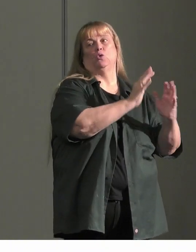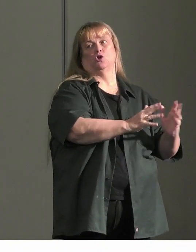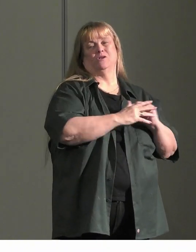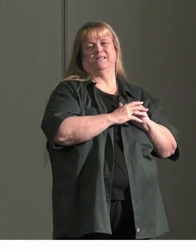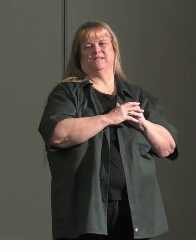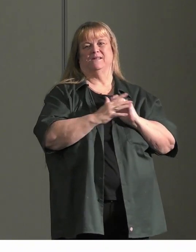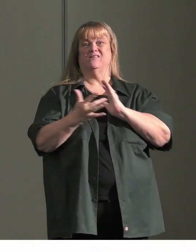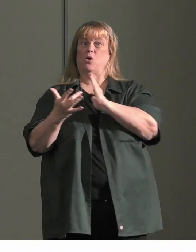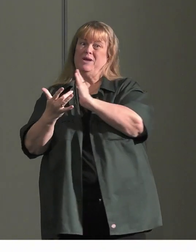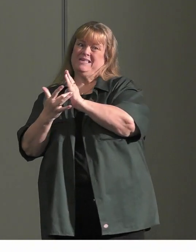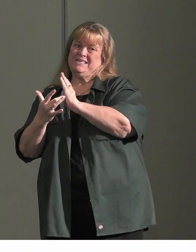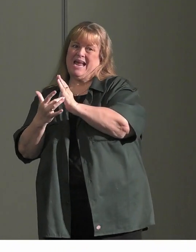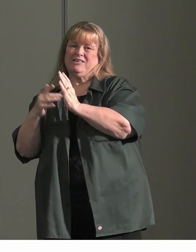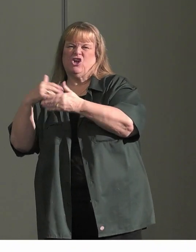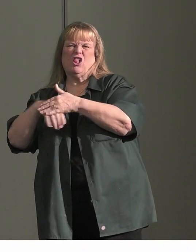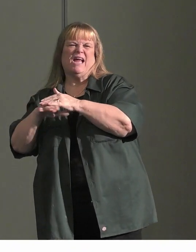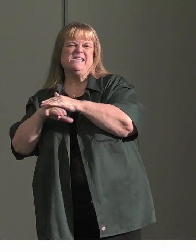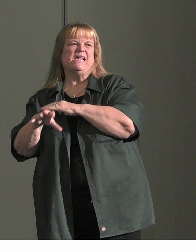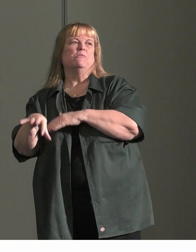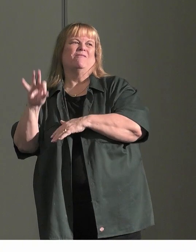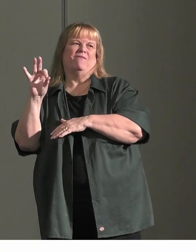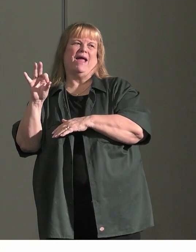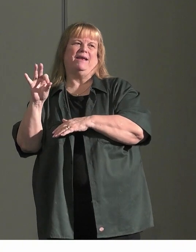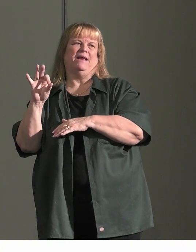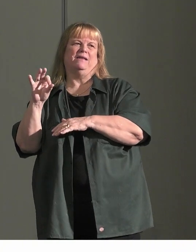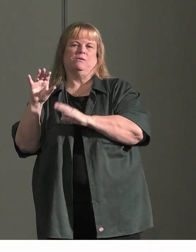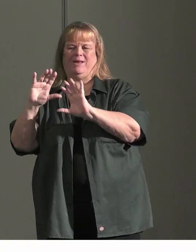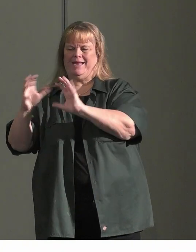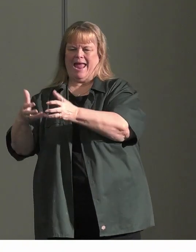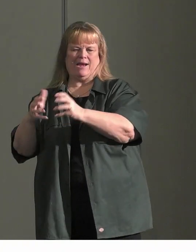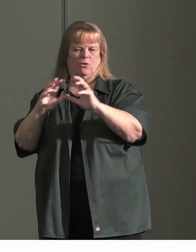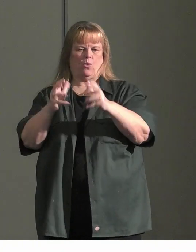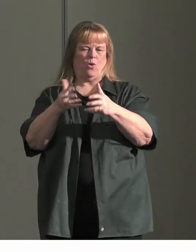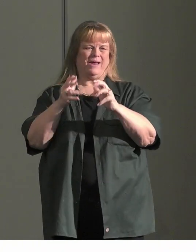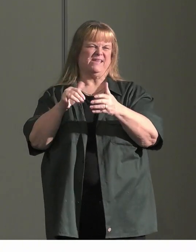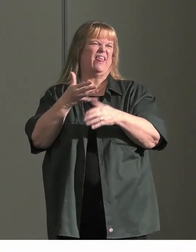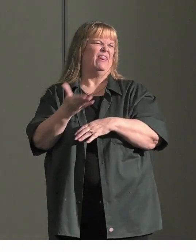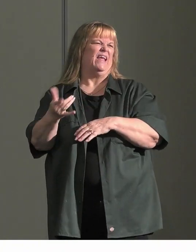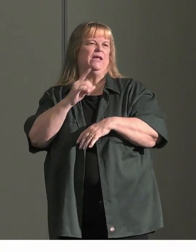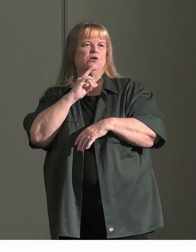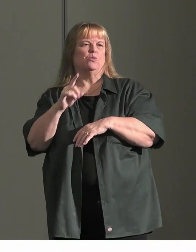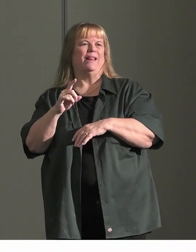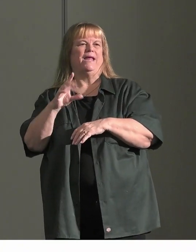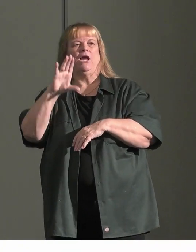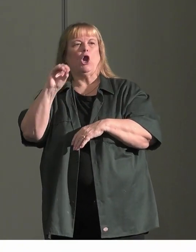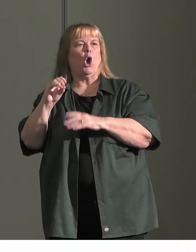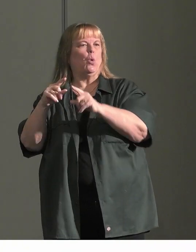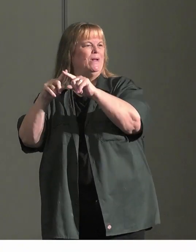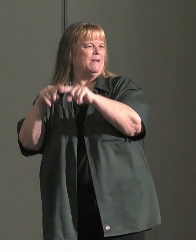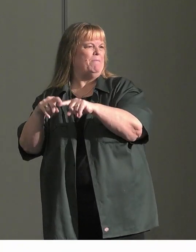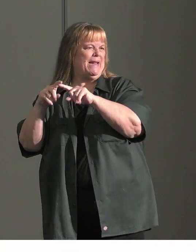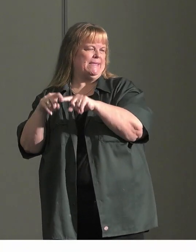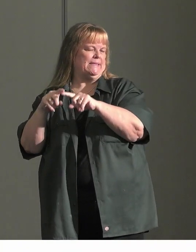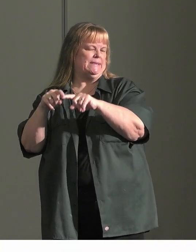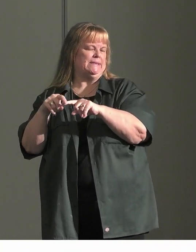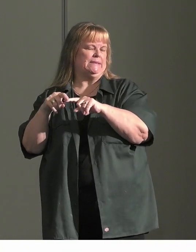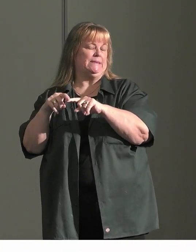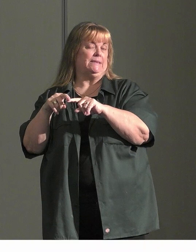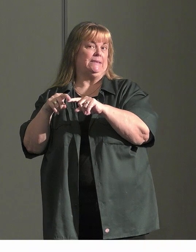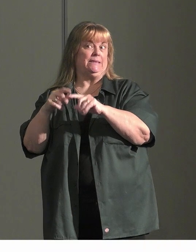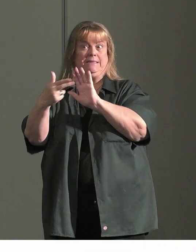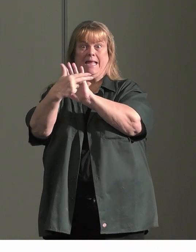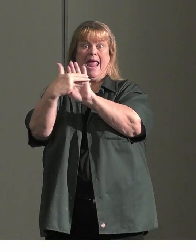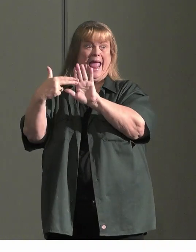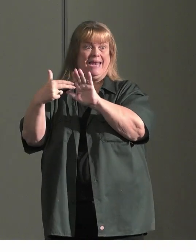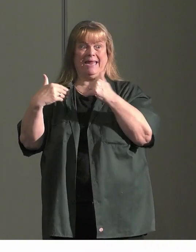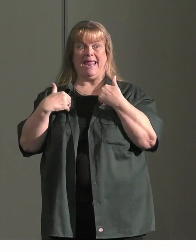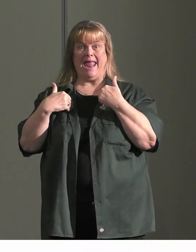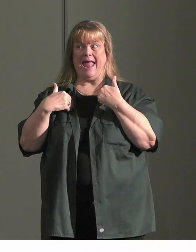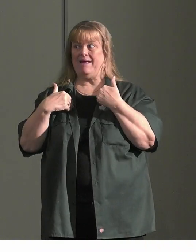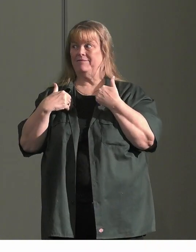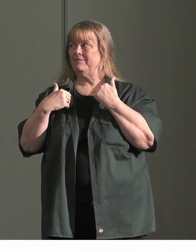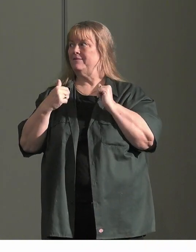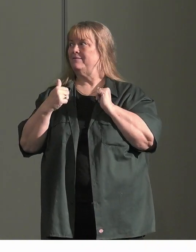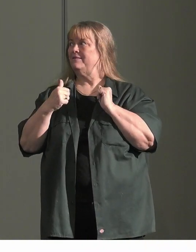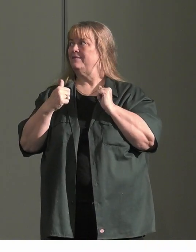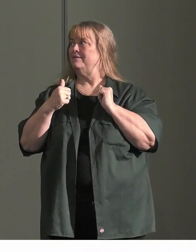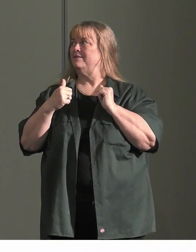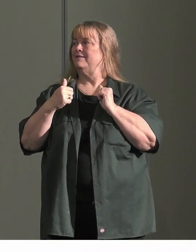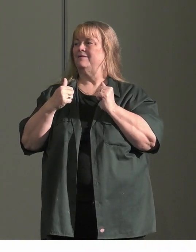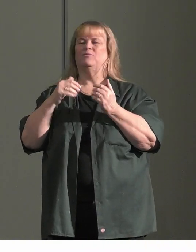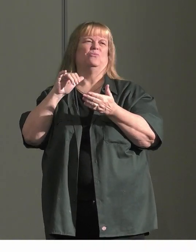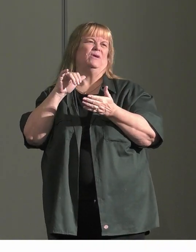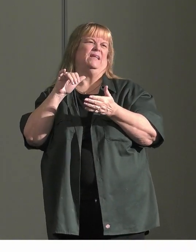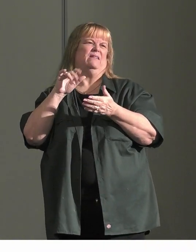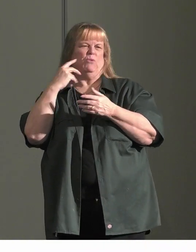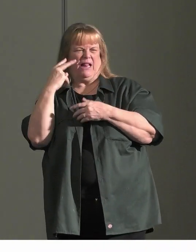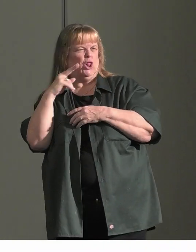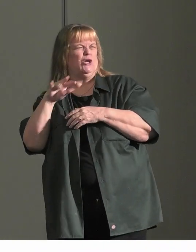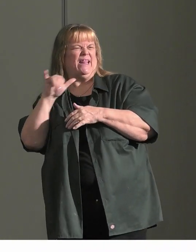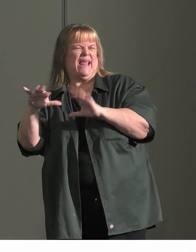Technical findings is co-depend. Does the heading have heading markup? Sat in that category.